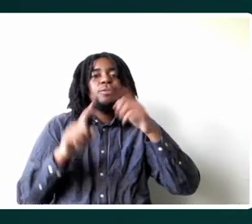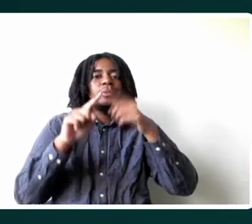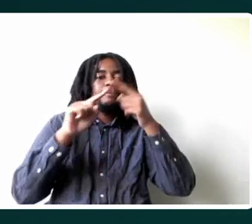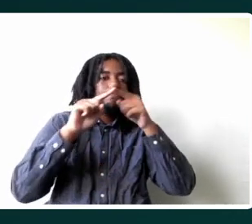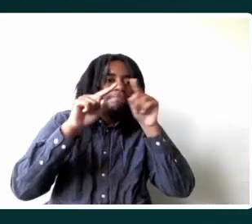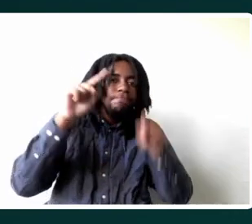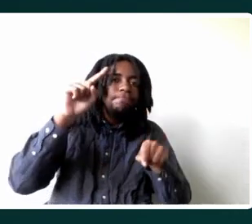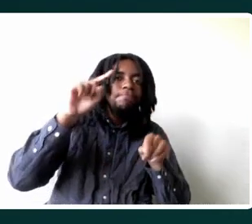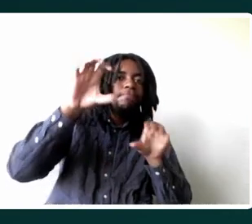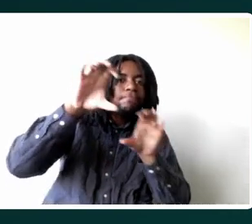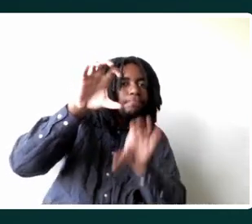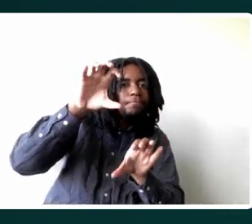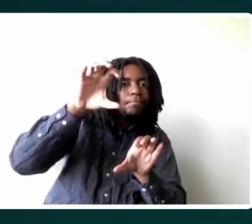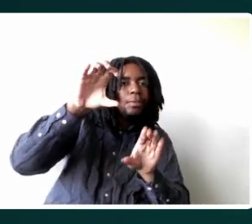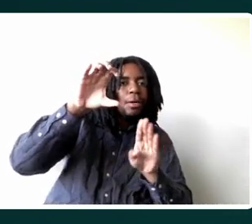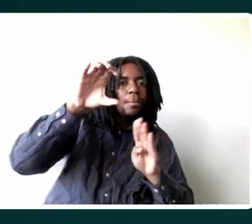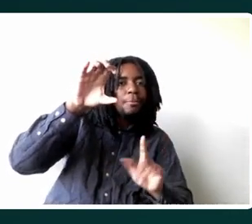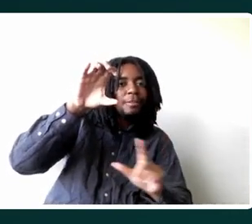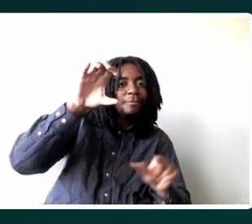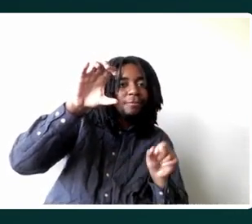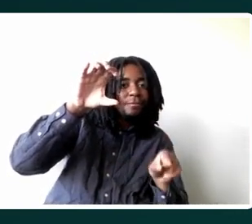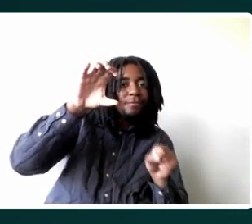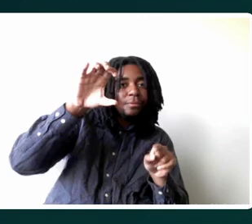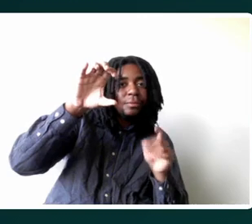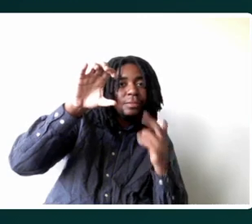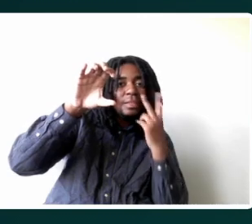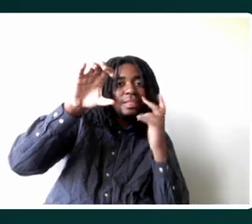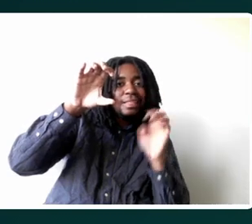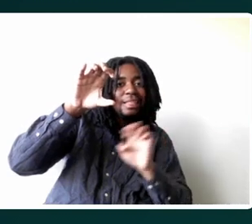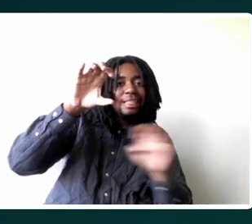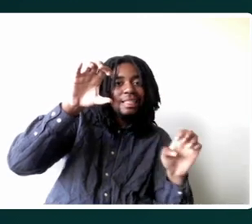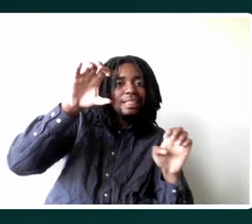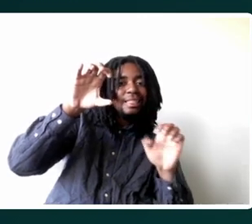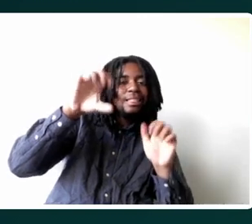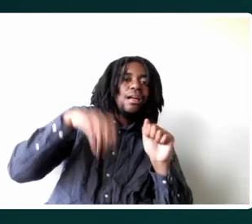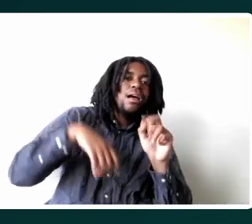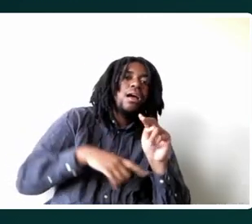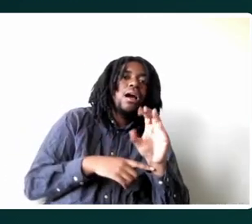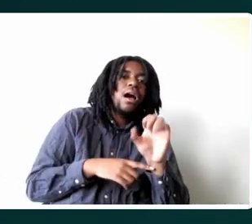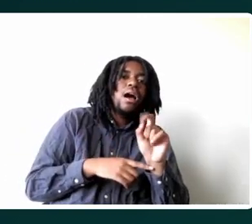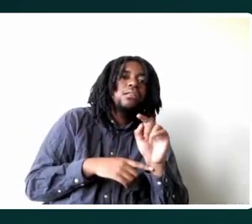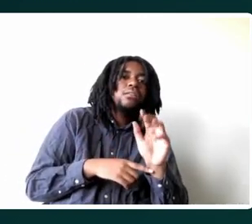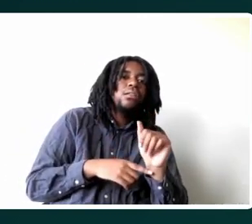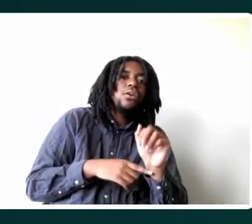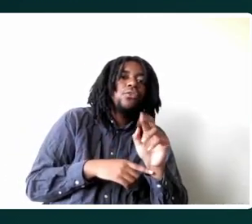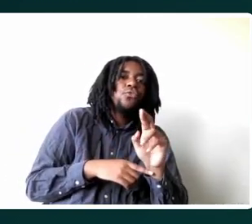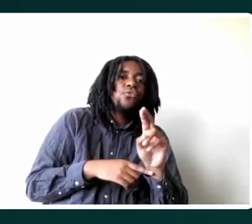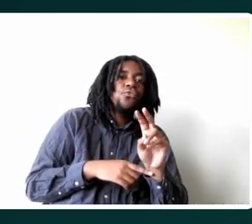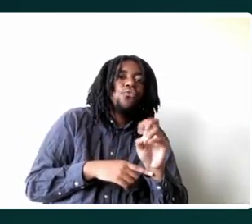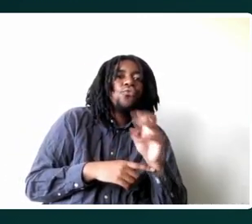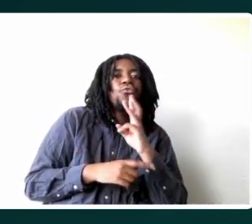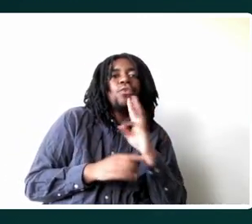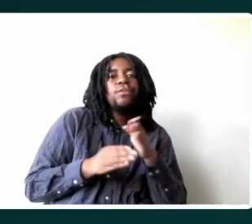So, we're located east of the Anacostia River in the neighborhood called Anacostia.